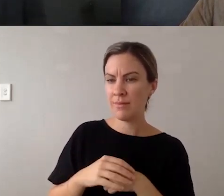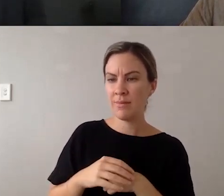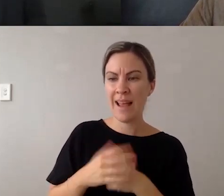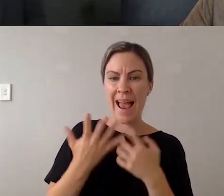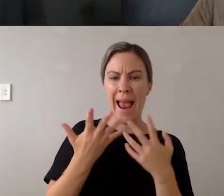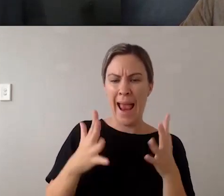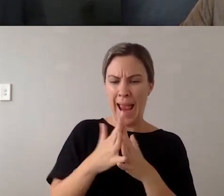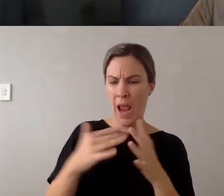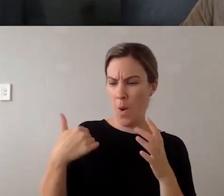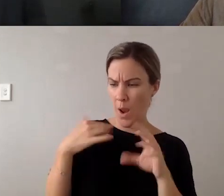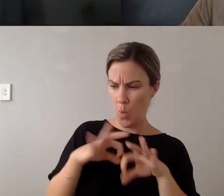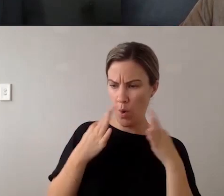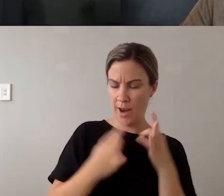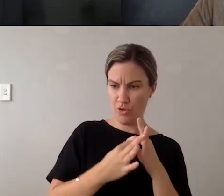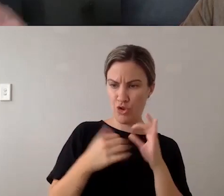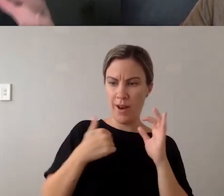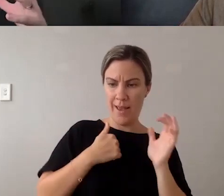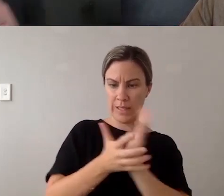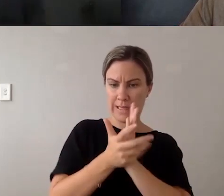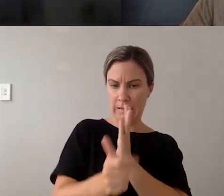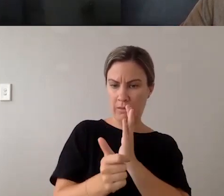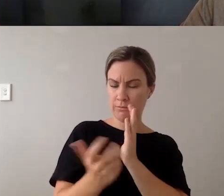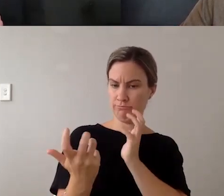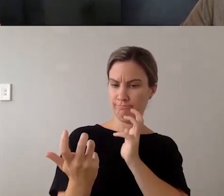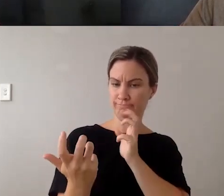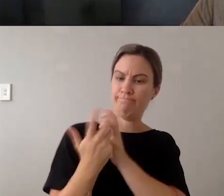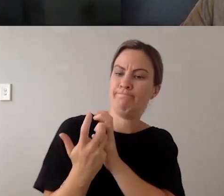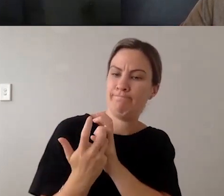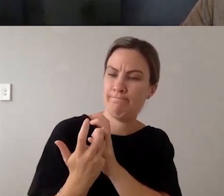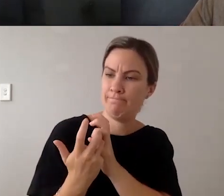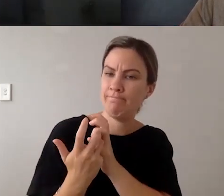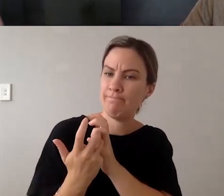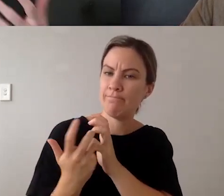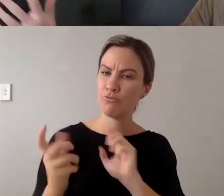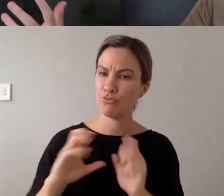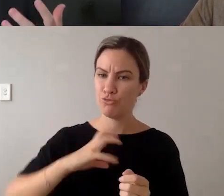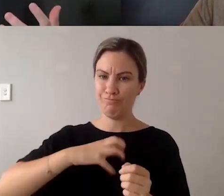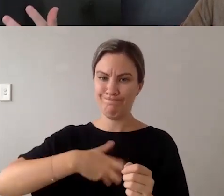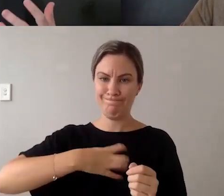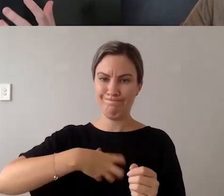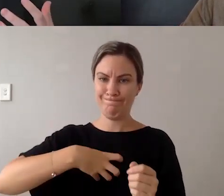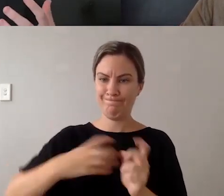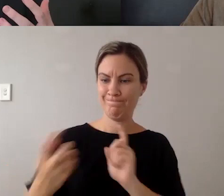be able to serve?" So I'd definitely say it's easy to fall into that pit